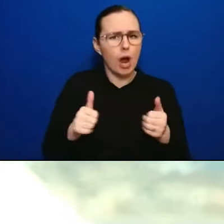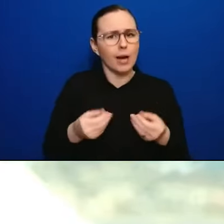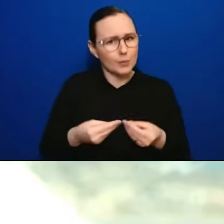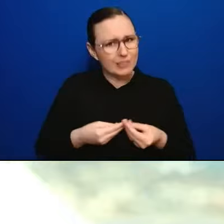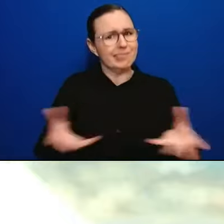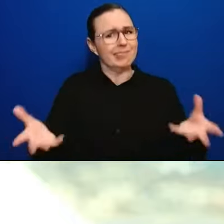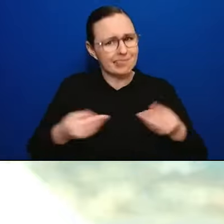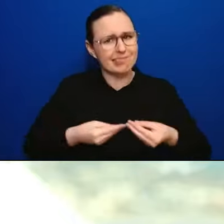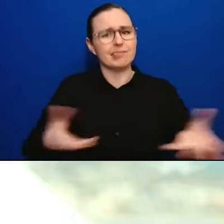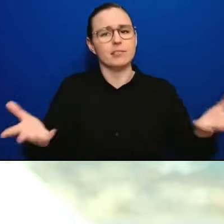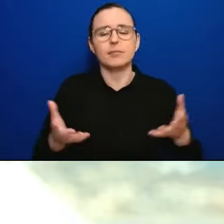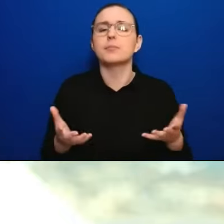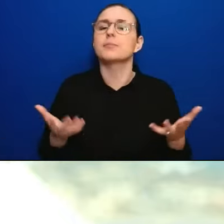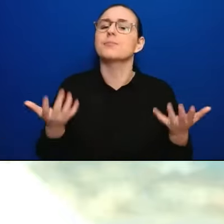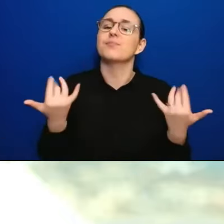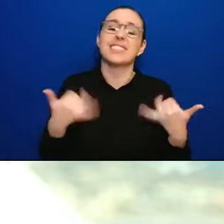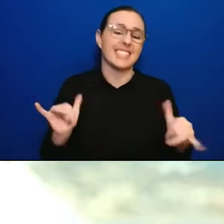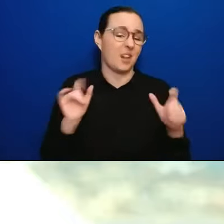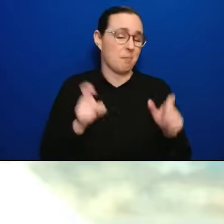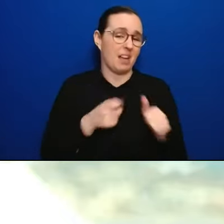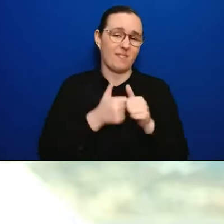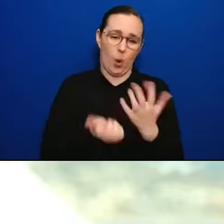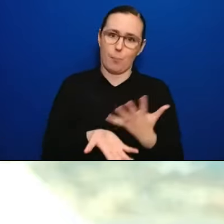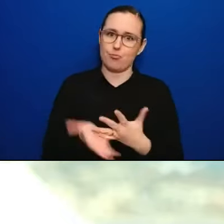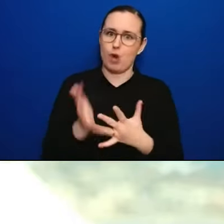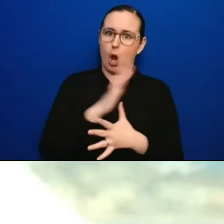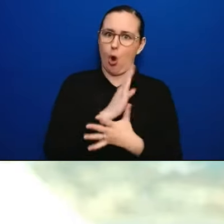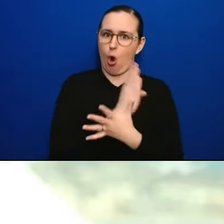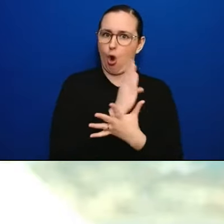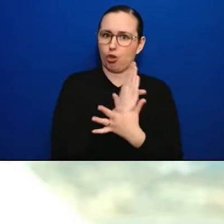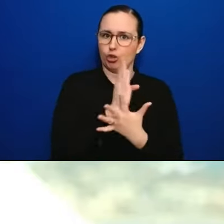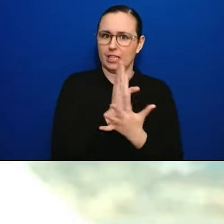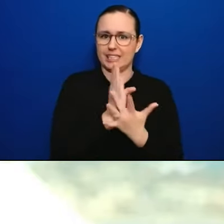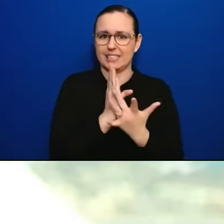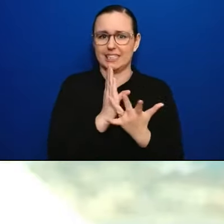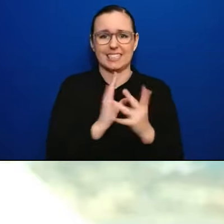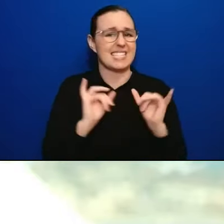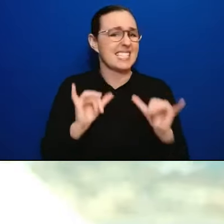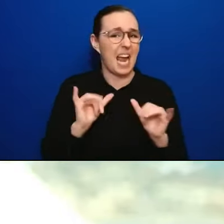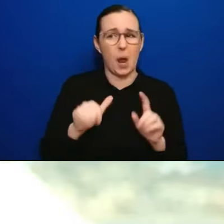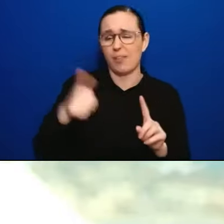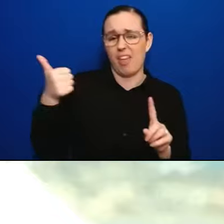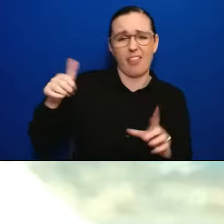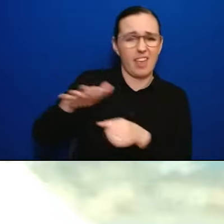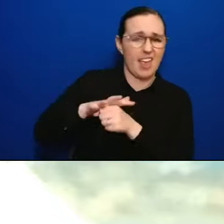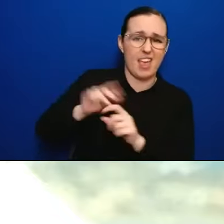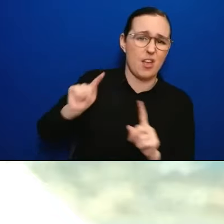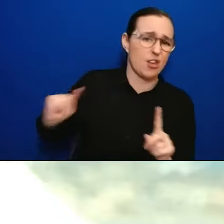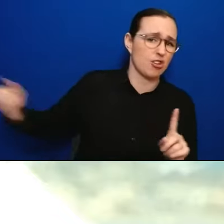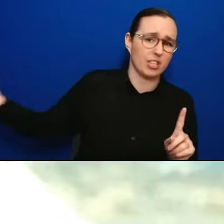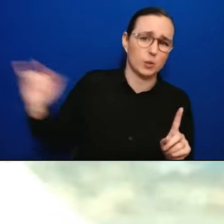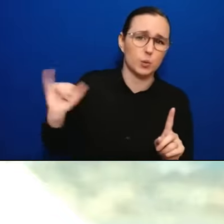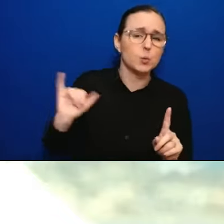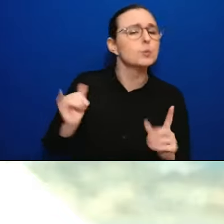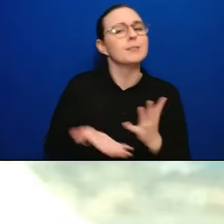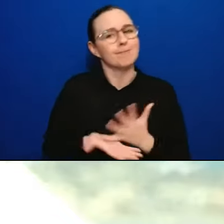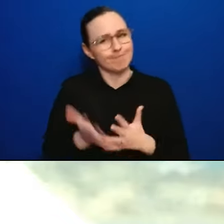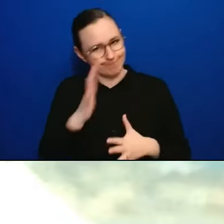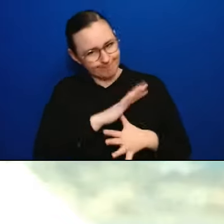we'll be able to somewhat widen that but those are going to continue to be the priority areas we laid it out in detail